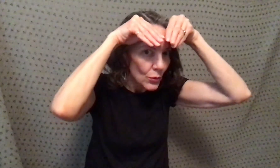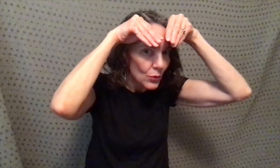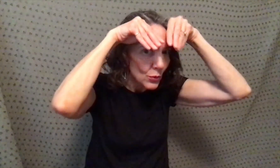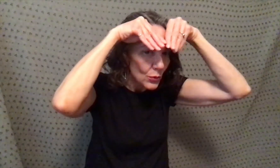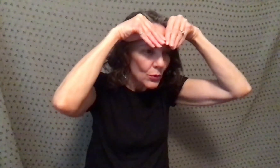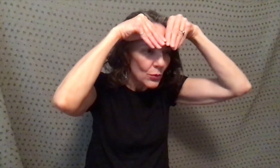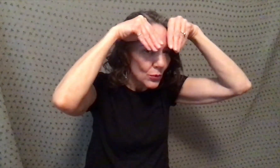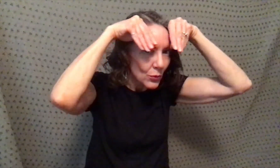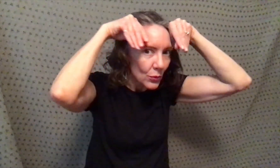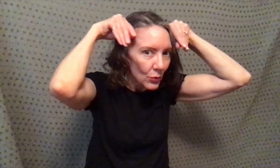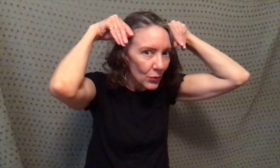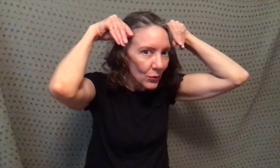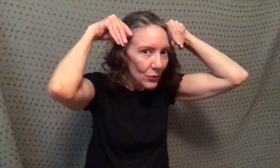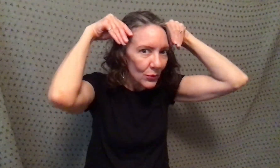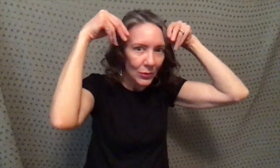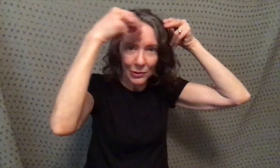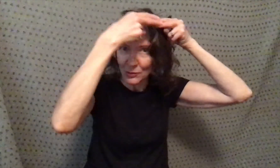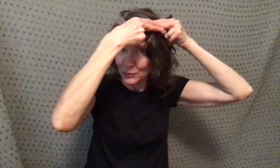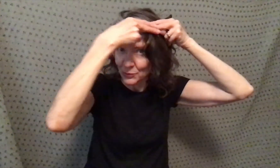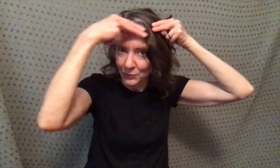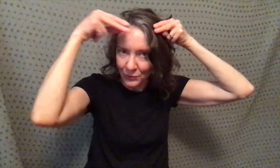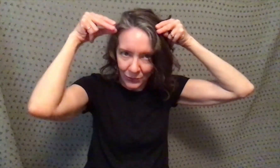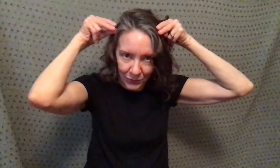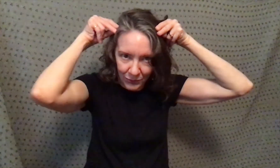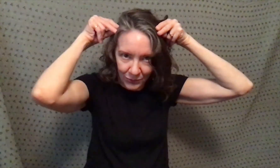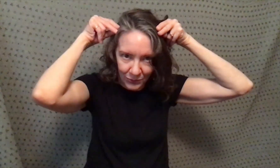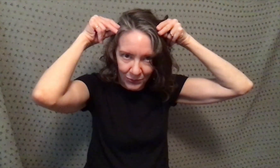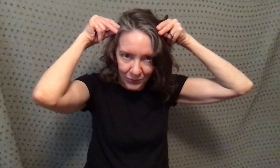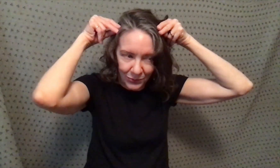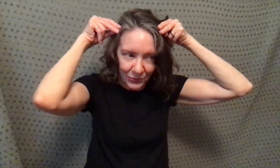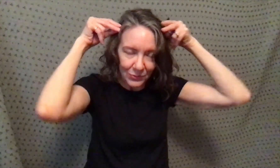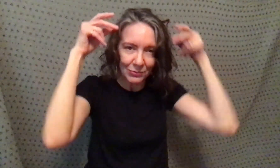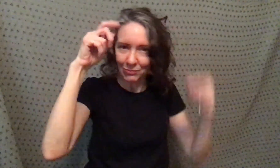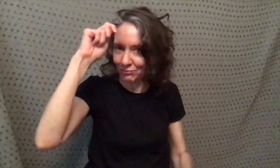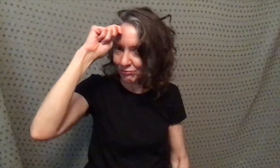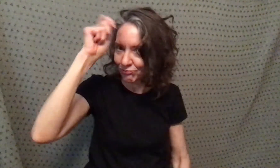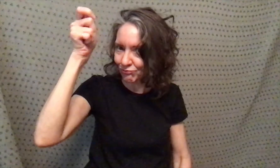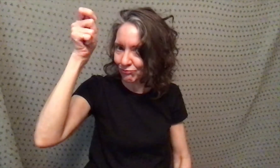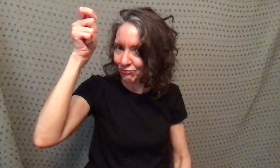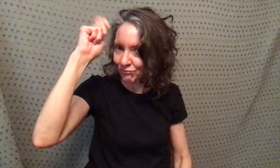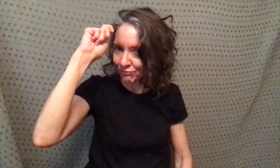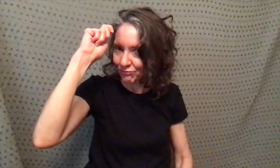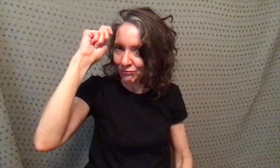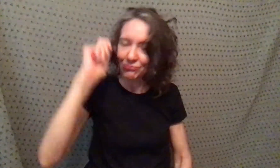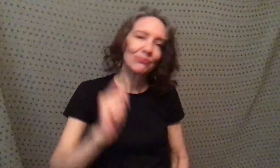It's a page-boy style with a small bill and a ribbon across the front - kind of